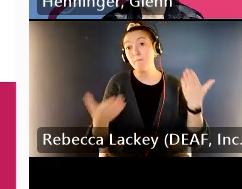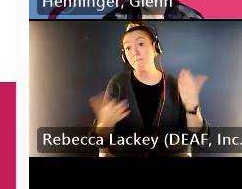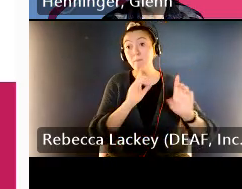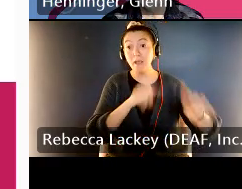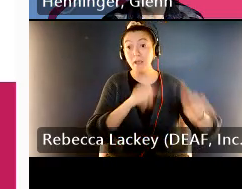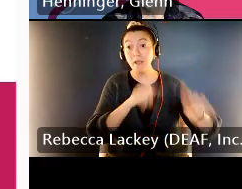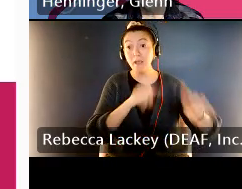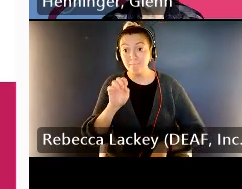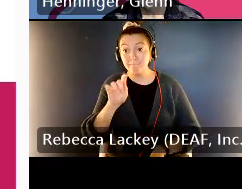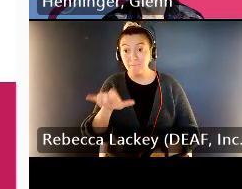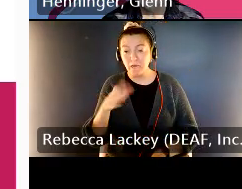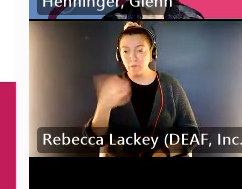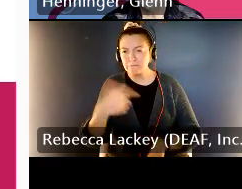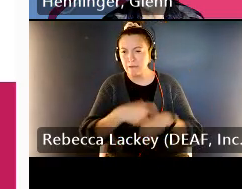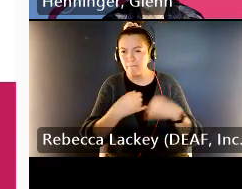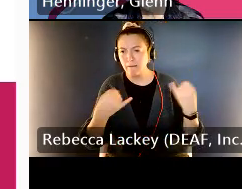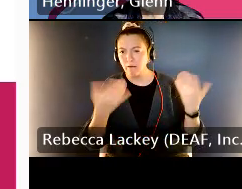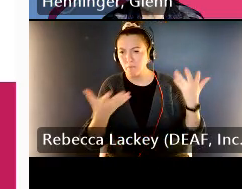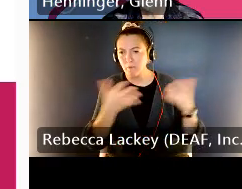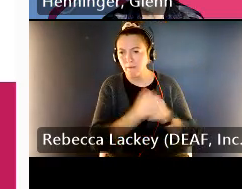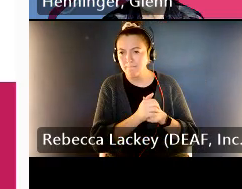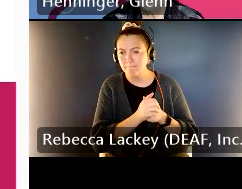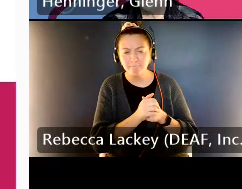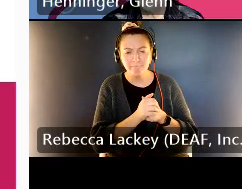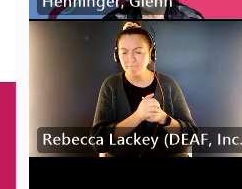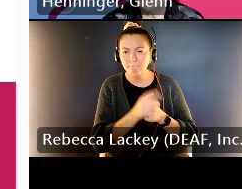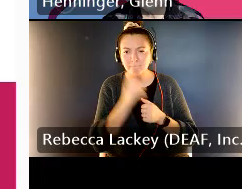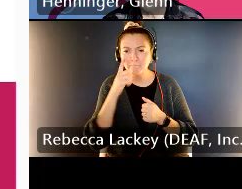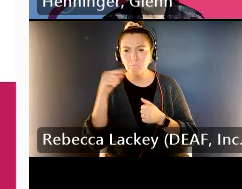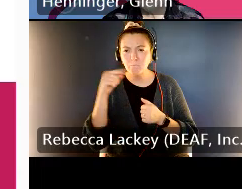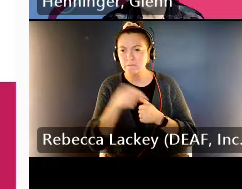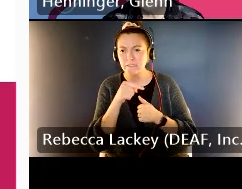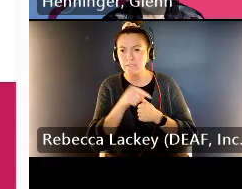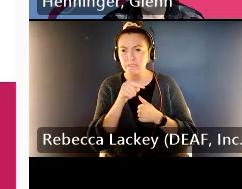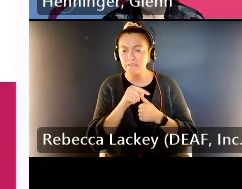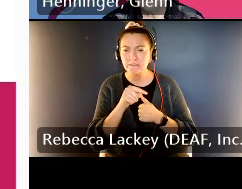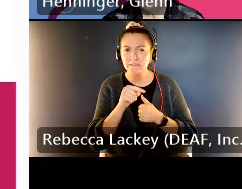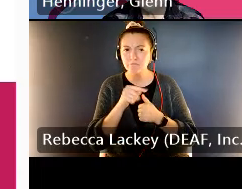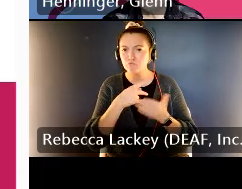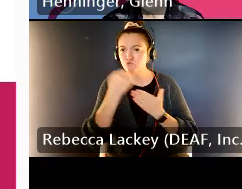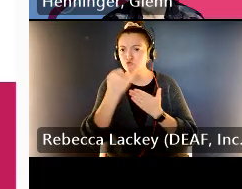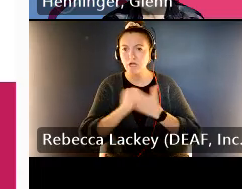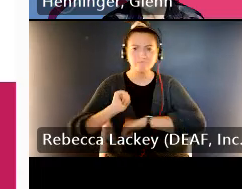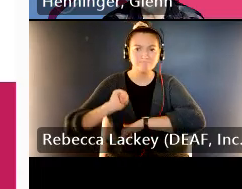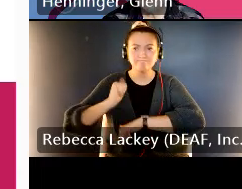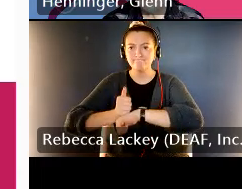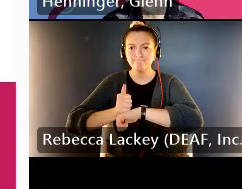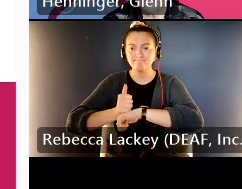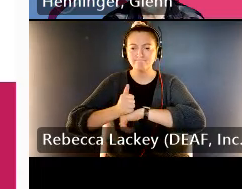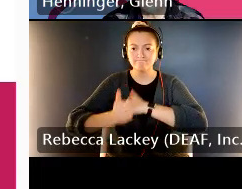Betty, what is the time frame for getting this project bid?